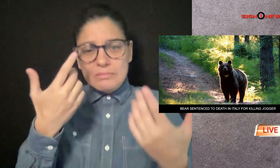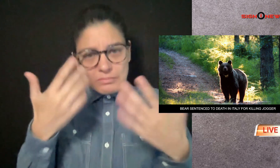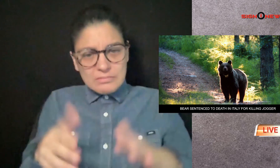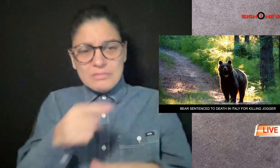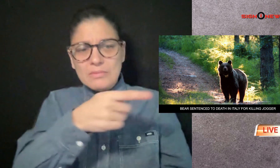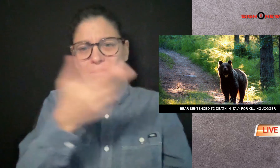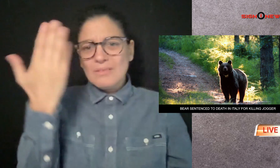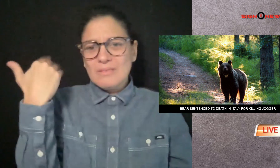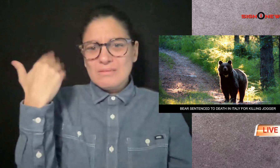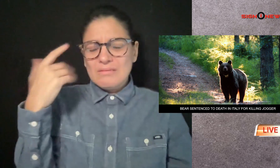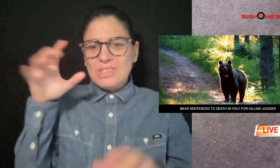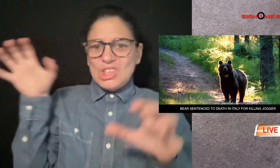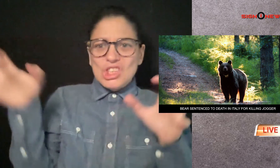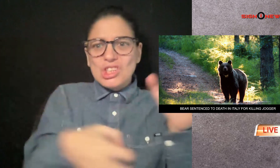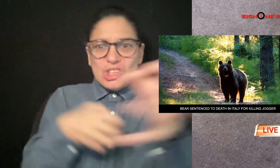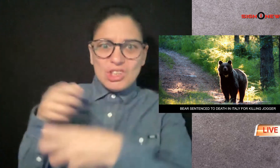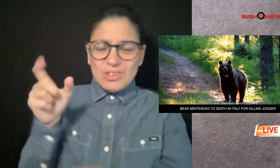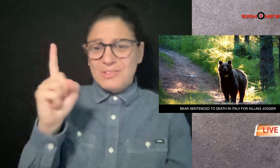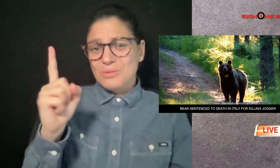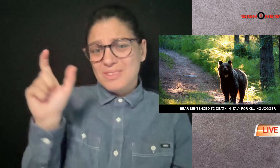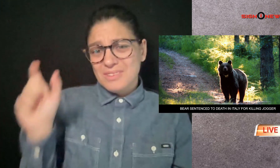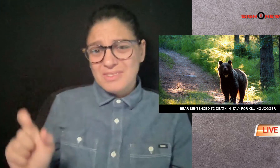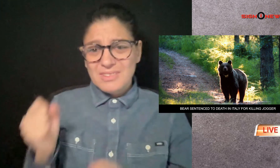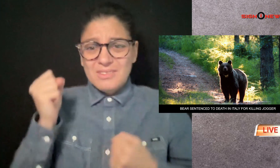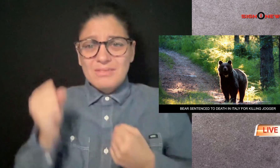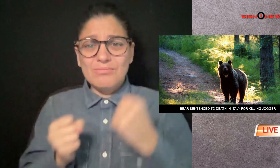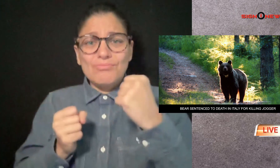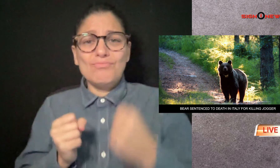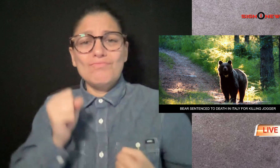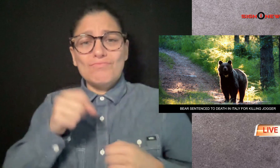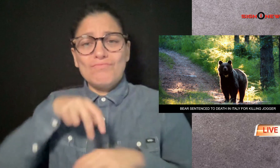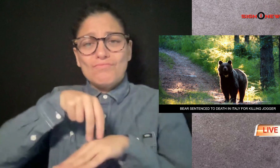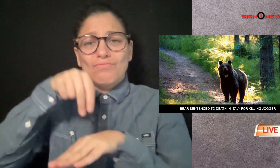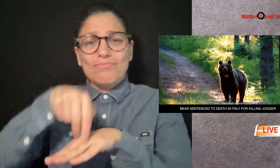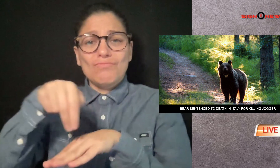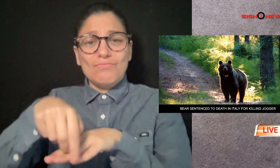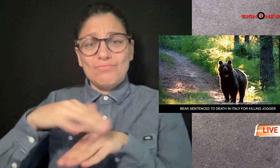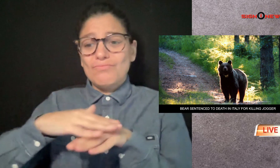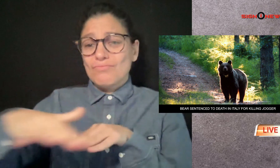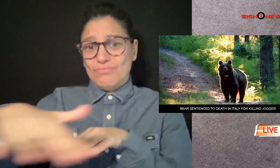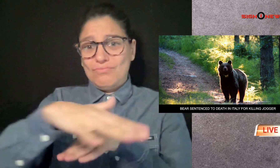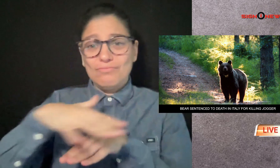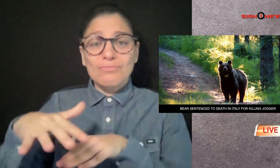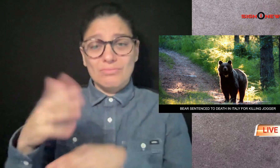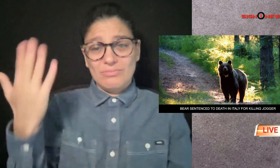authorities say the bear has been identified as the one that killed a 26-year-old jogger